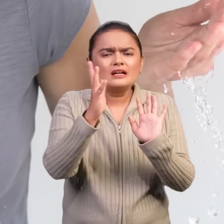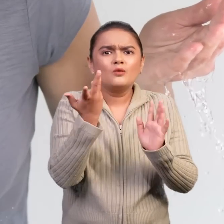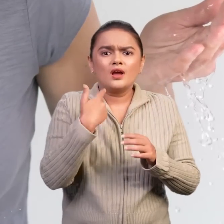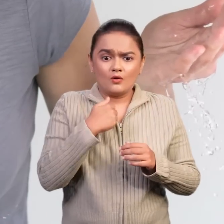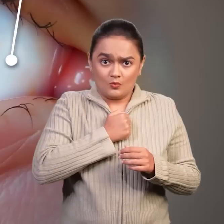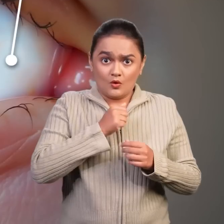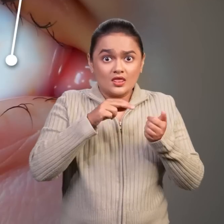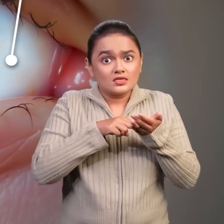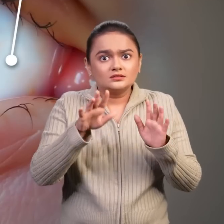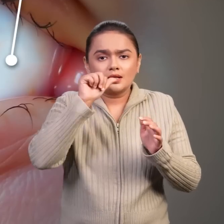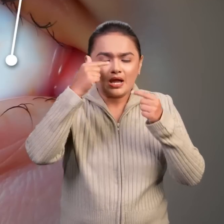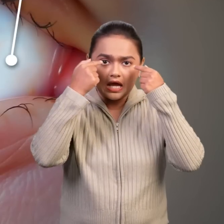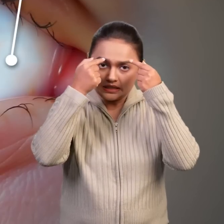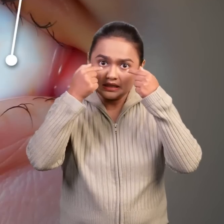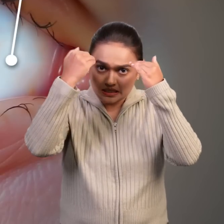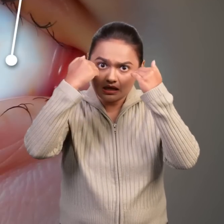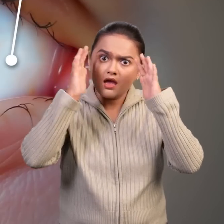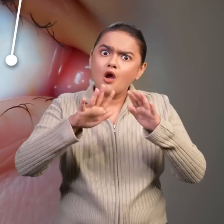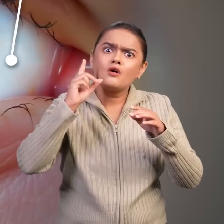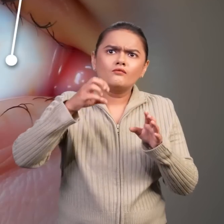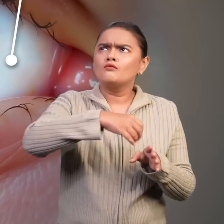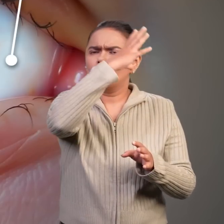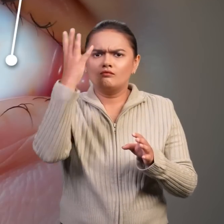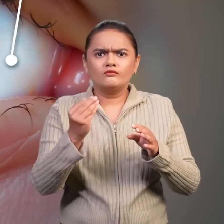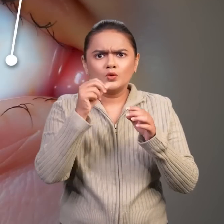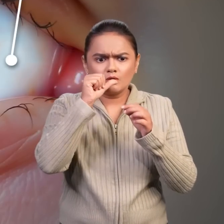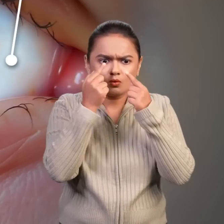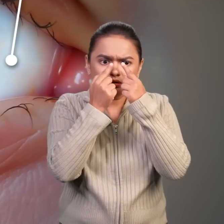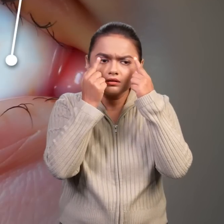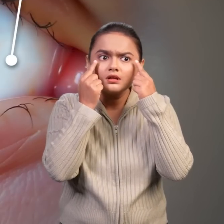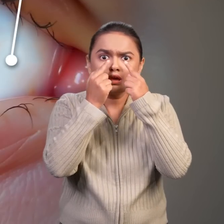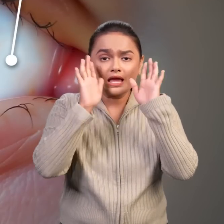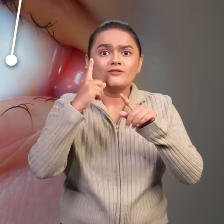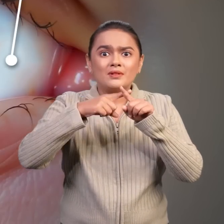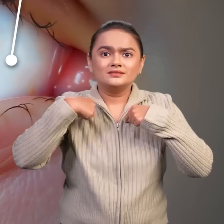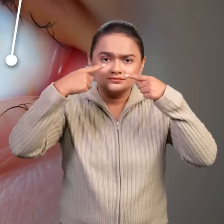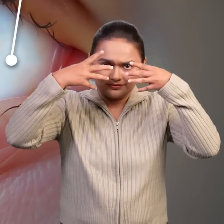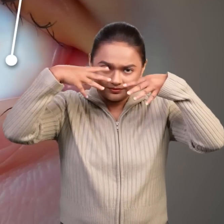We have our tour firms for a reason. Our eyes are bathed in that day often, and our lids